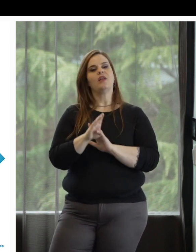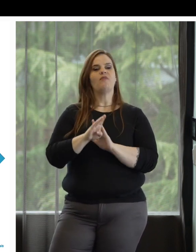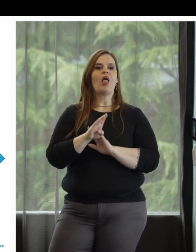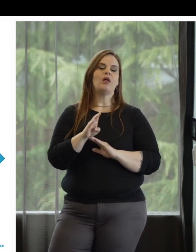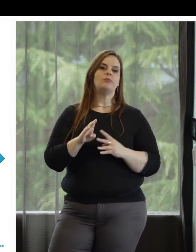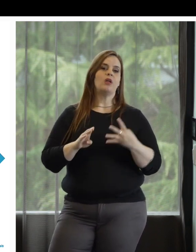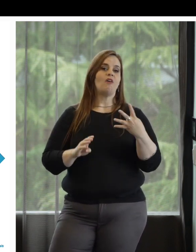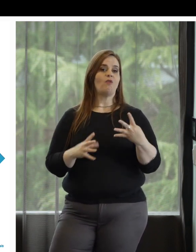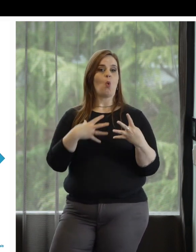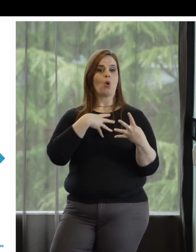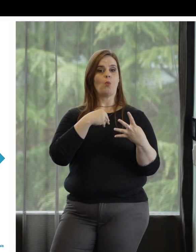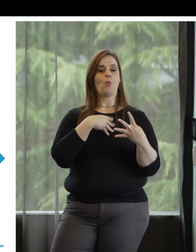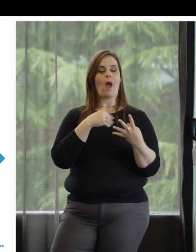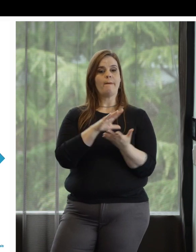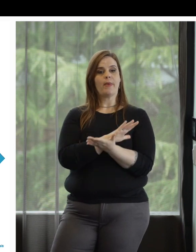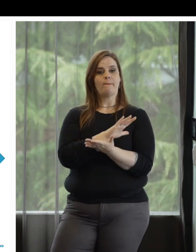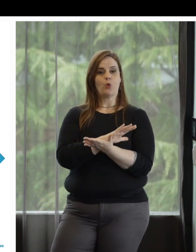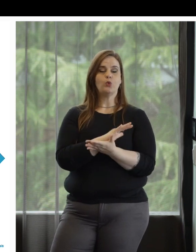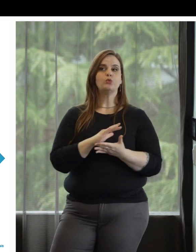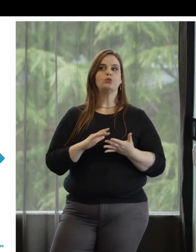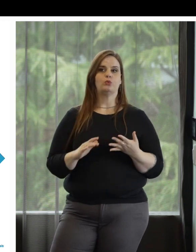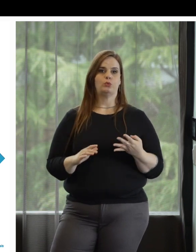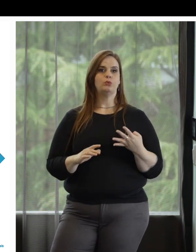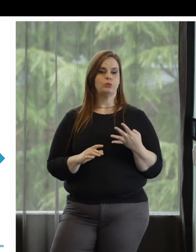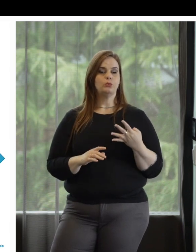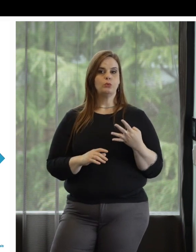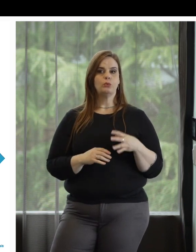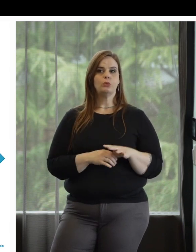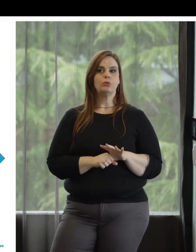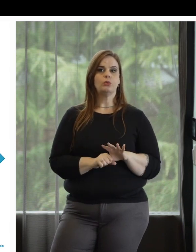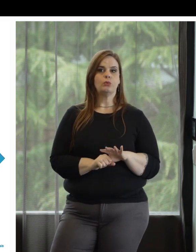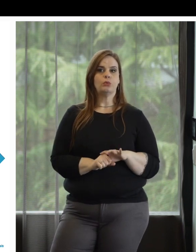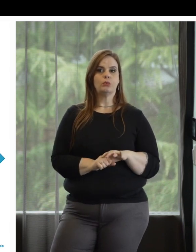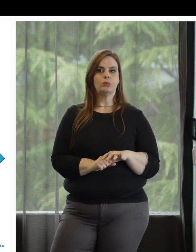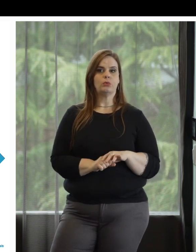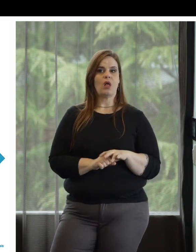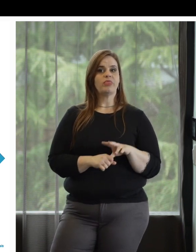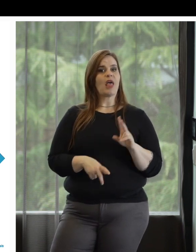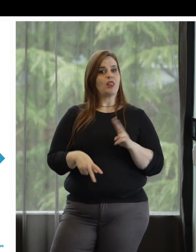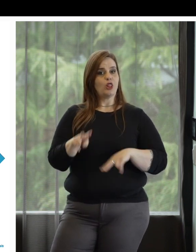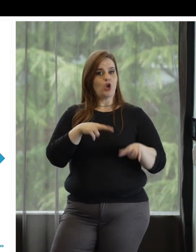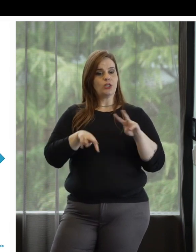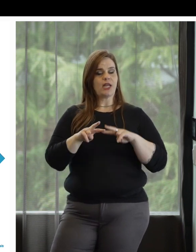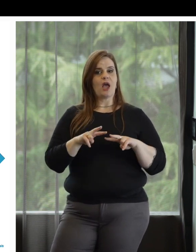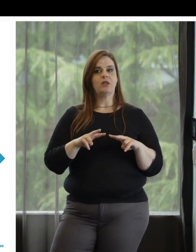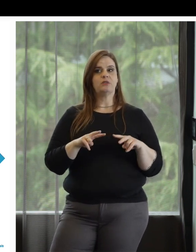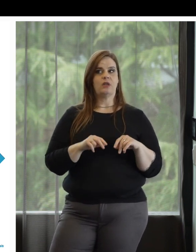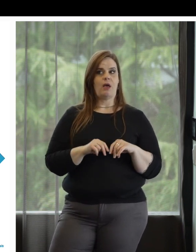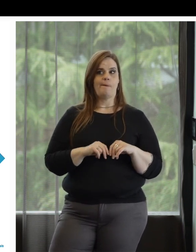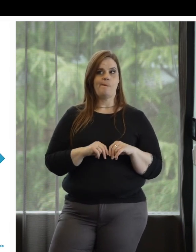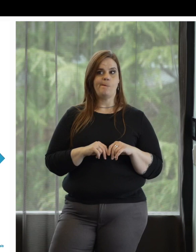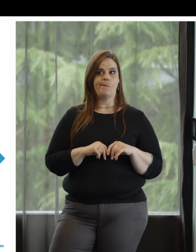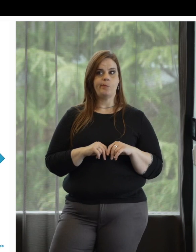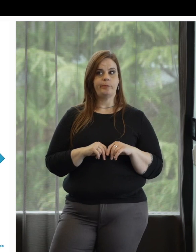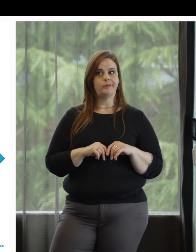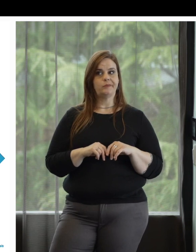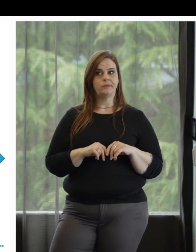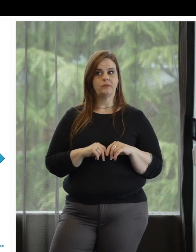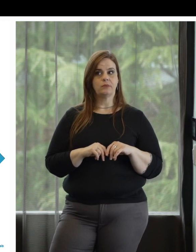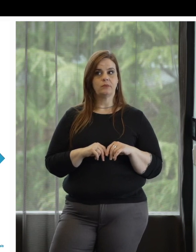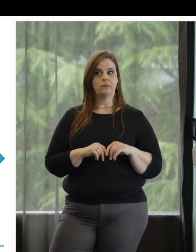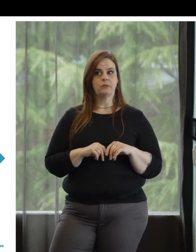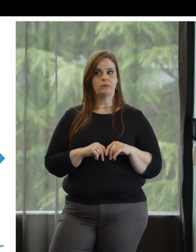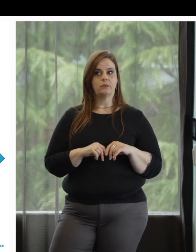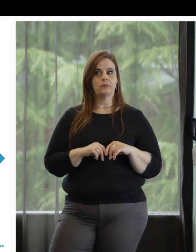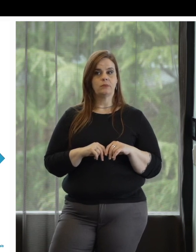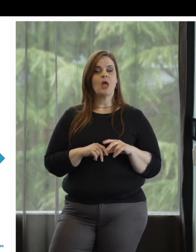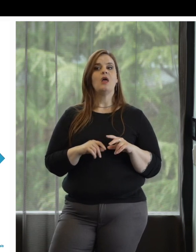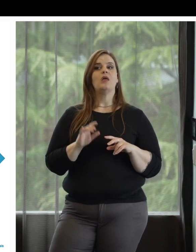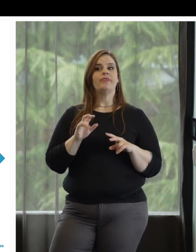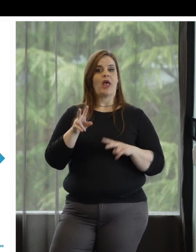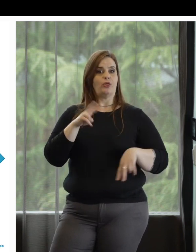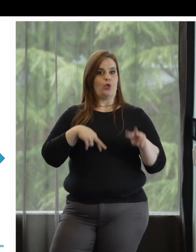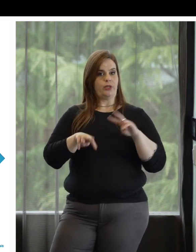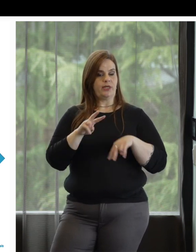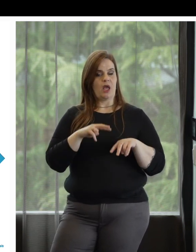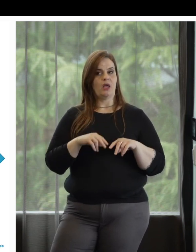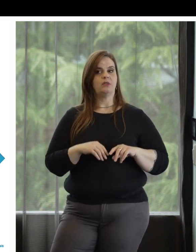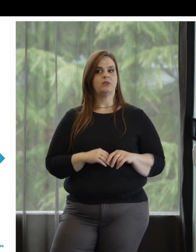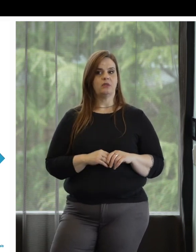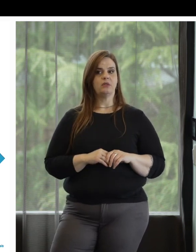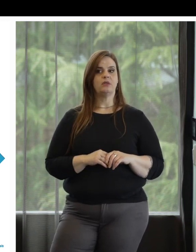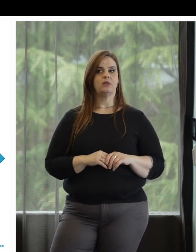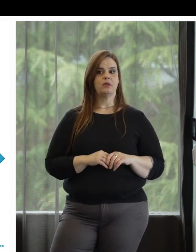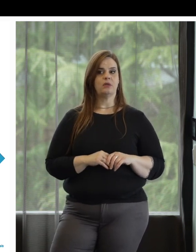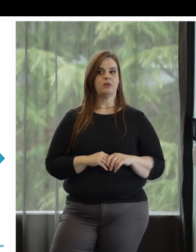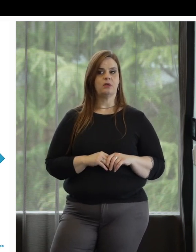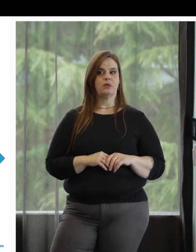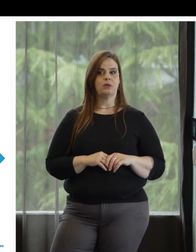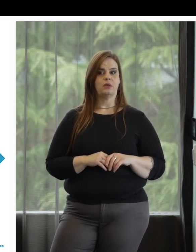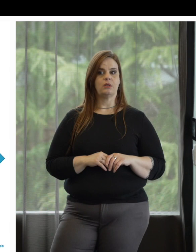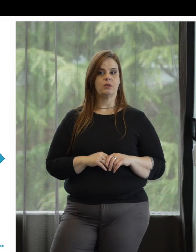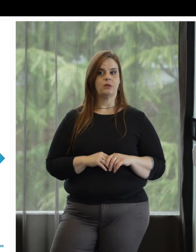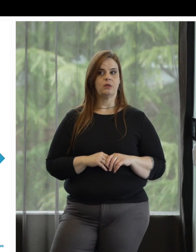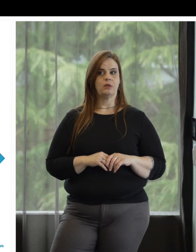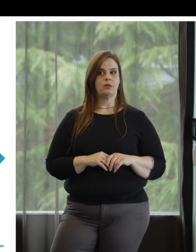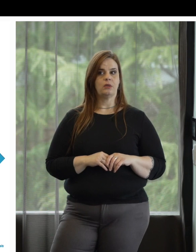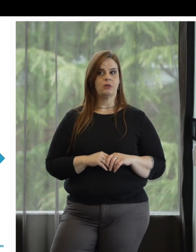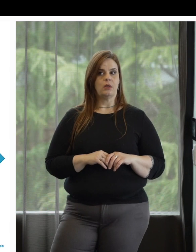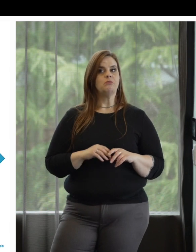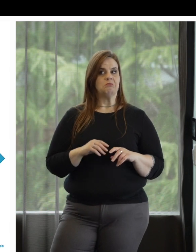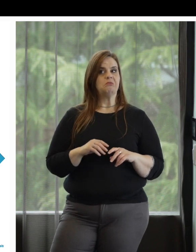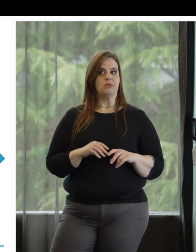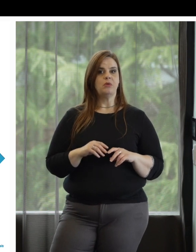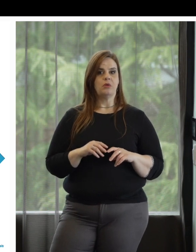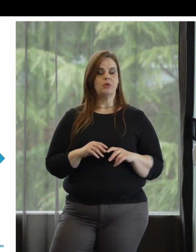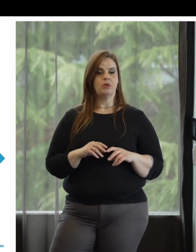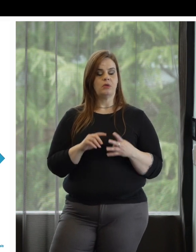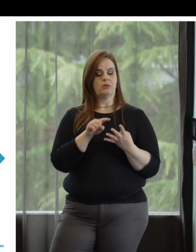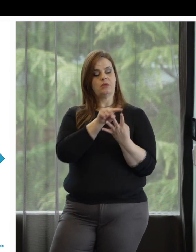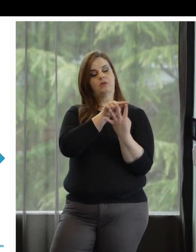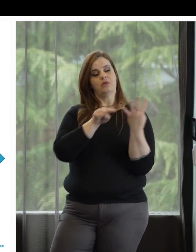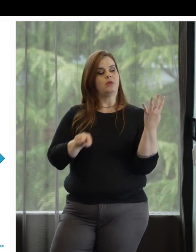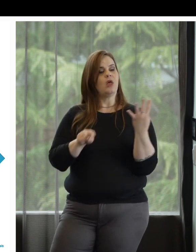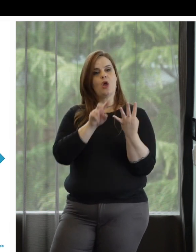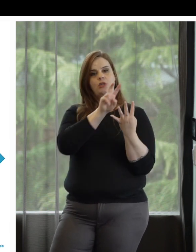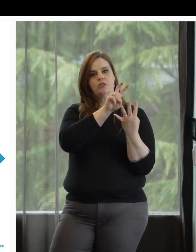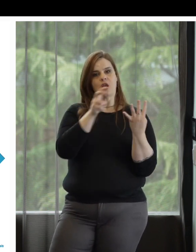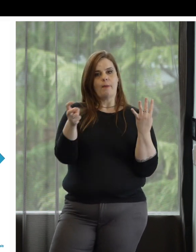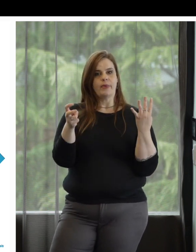white papers that looked at - - um topics drilled down into